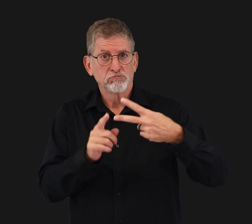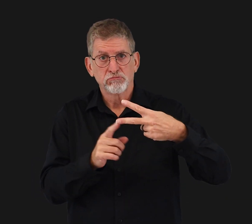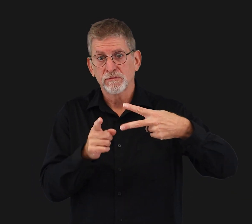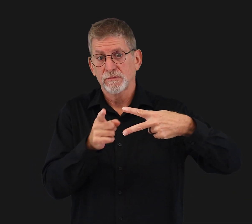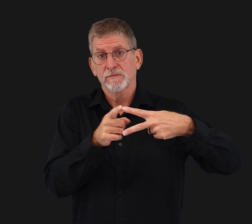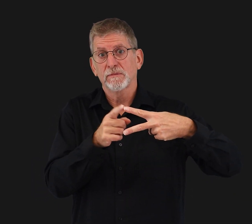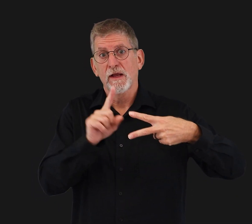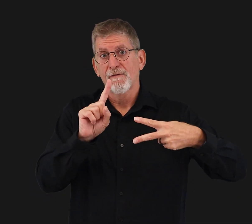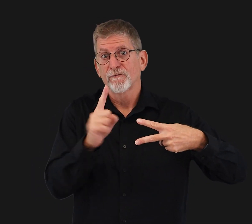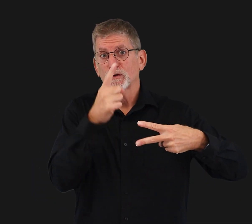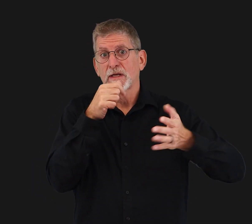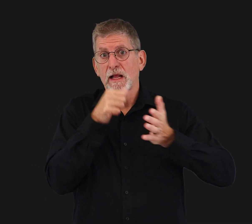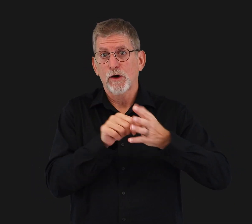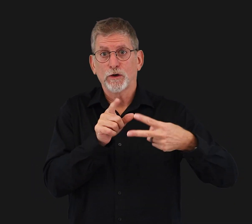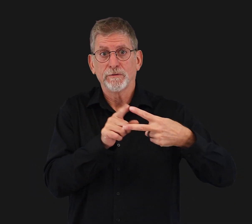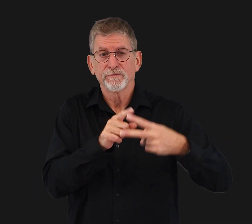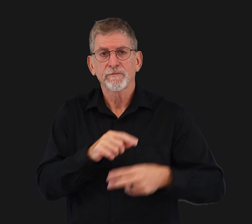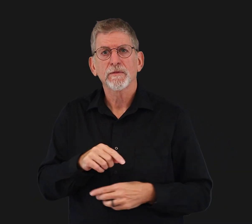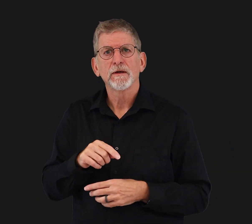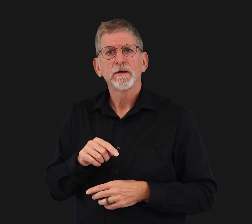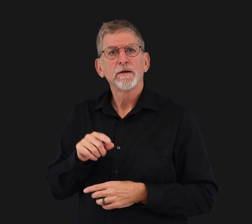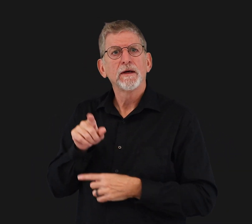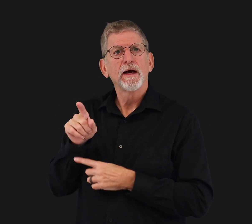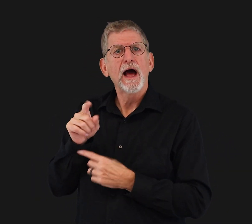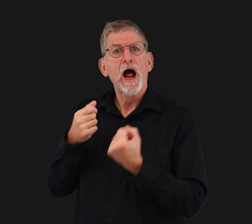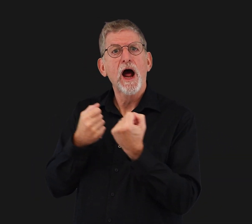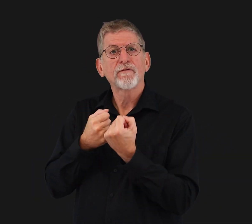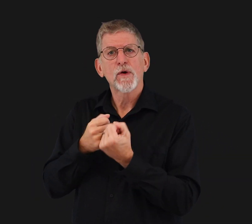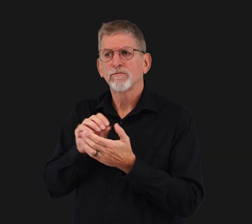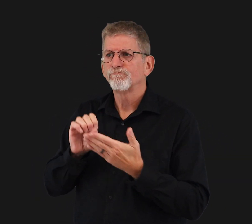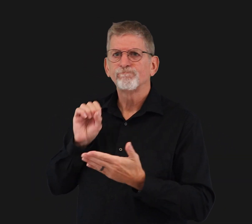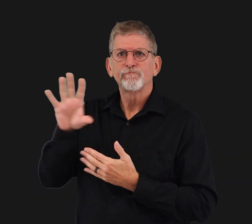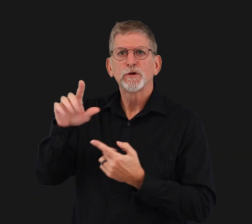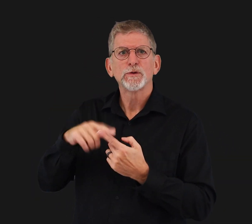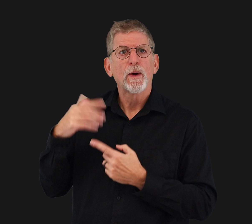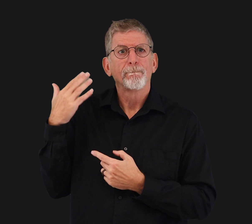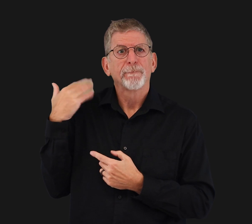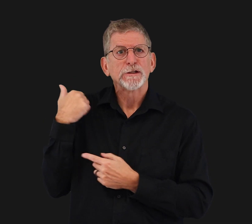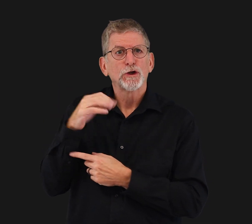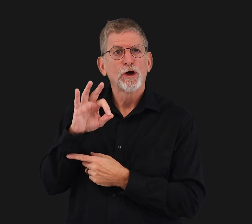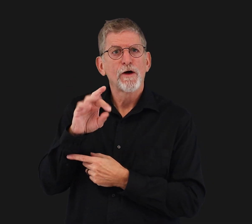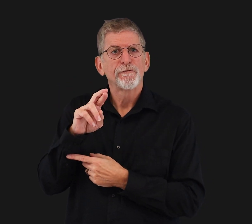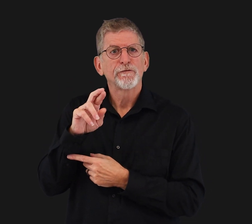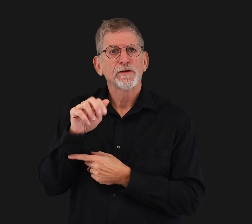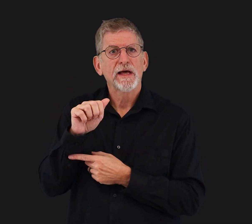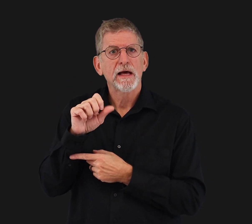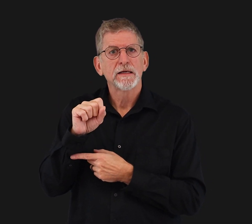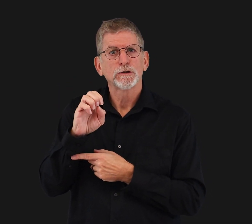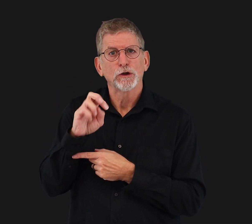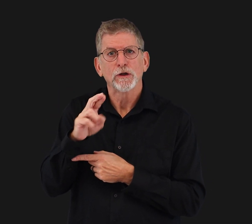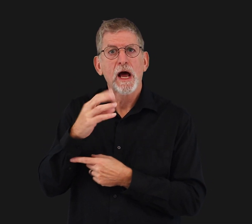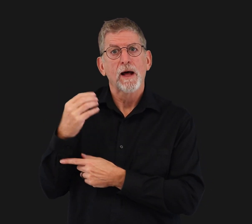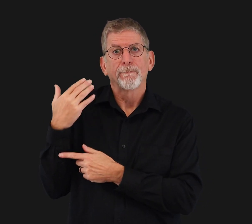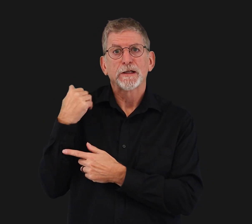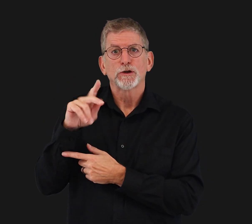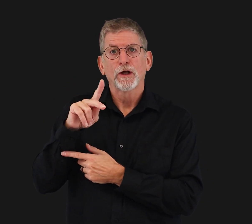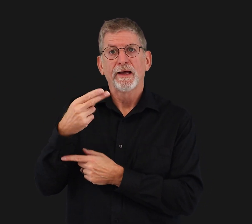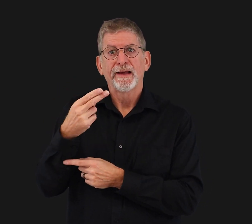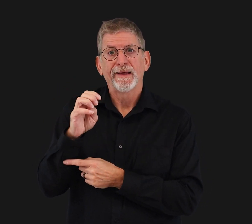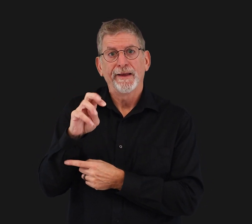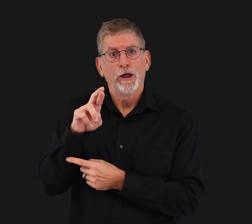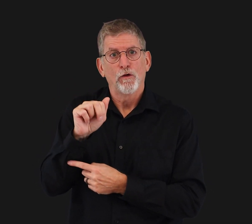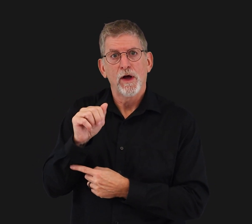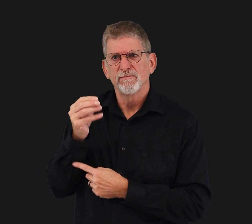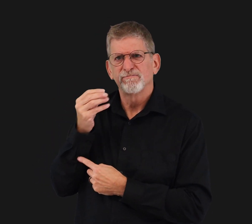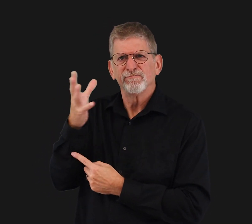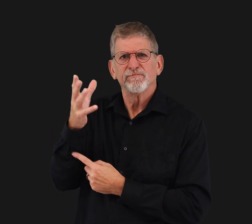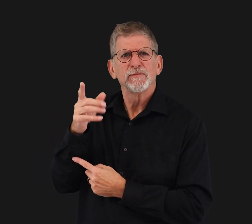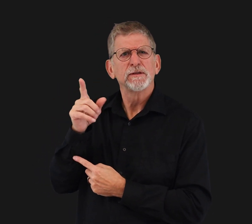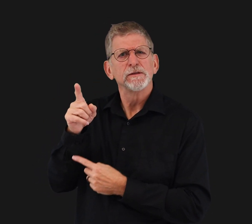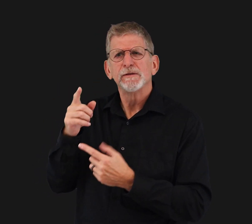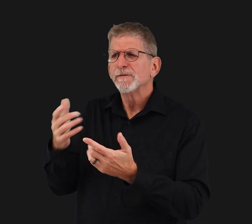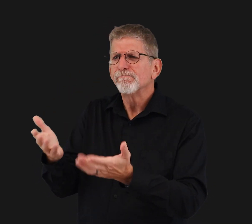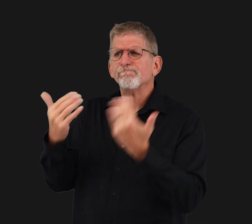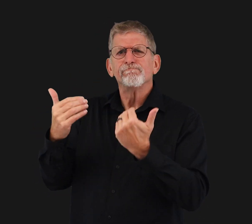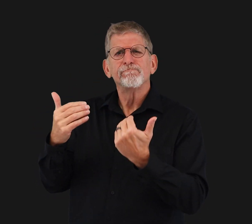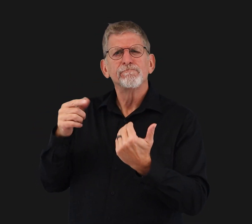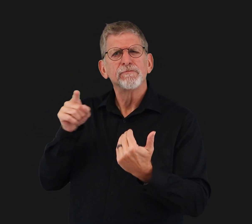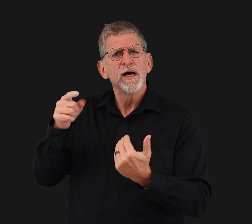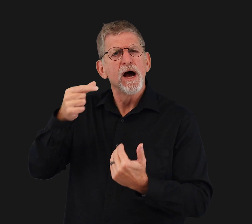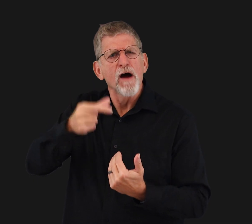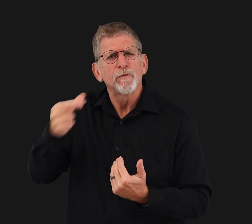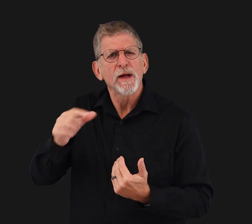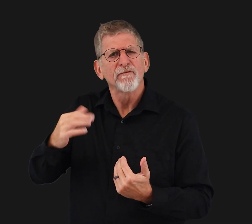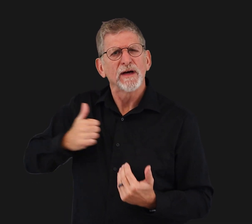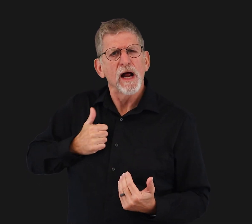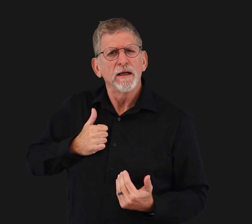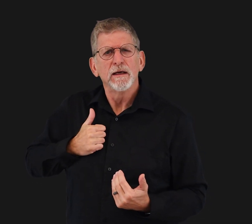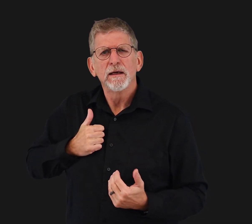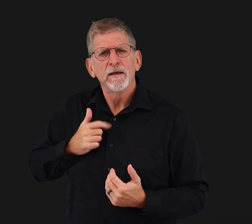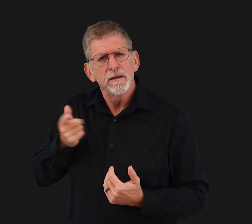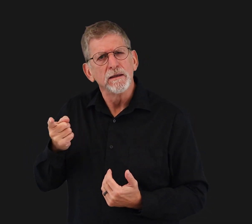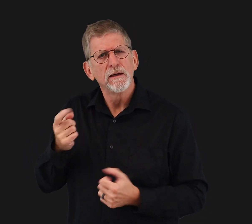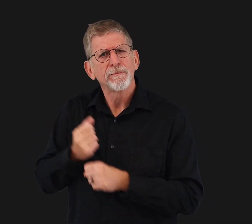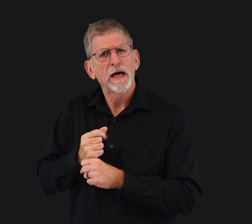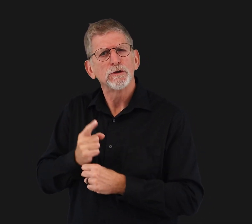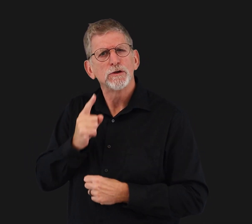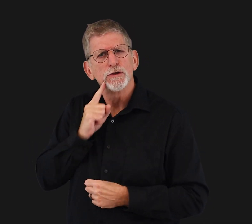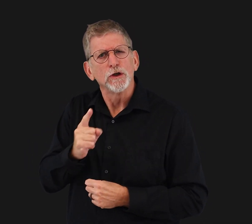◦ In the first letter, the Advocate wrote to Minister Fraser and Minister Khera to call on the Government of Canada to ensure